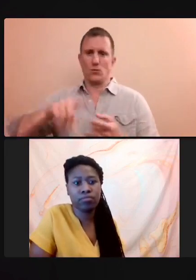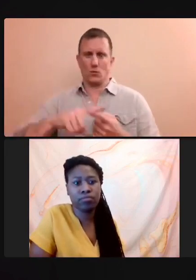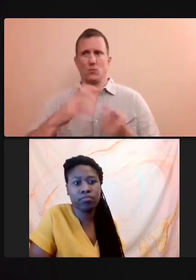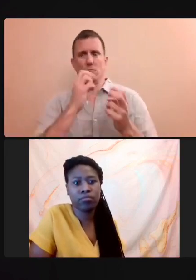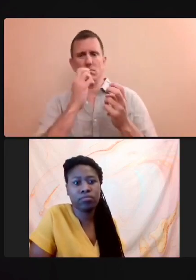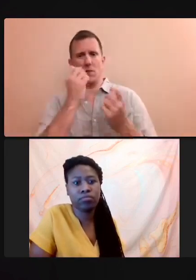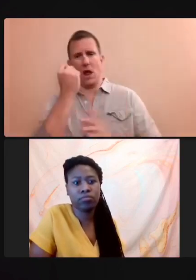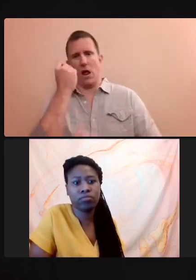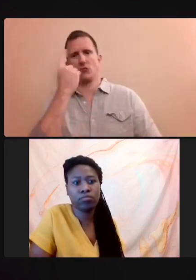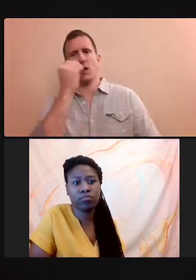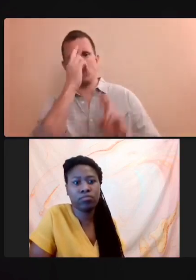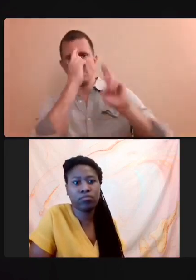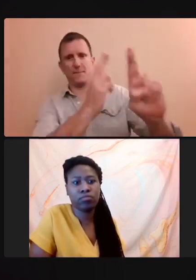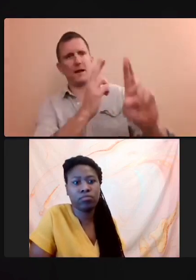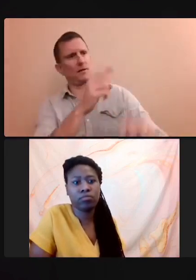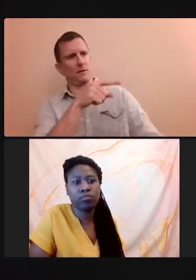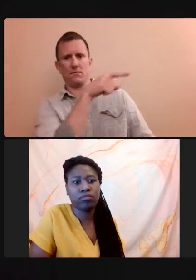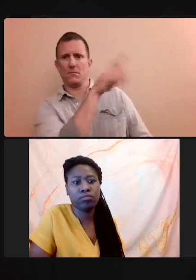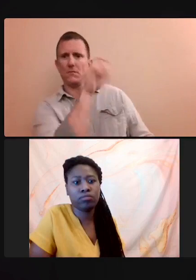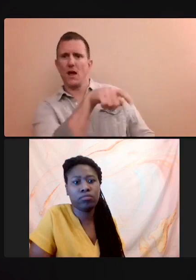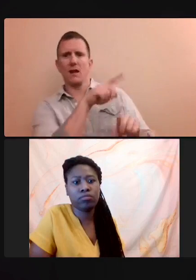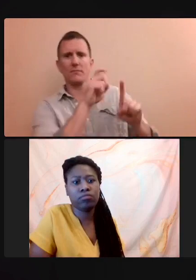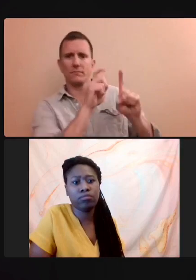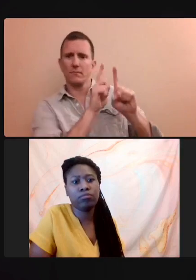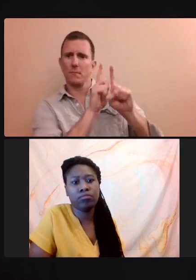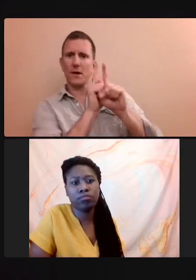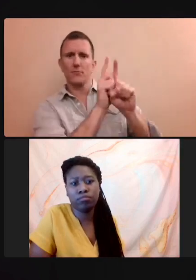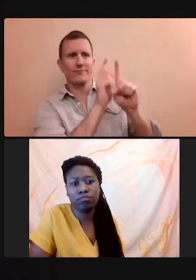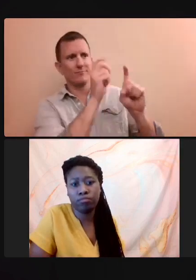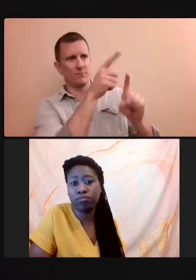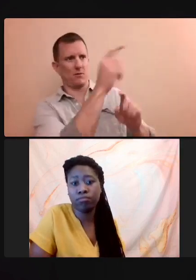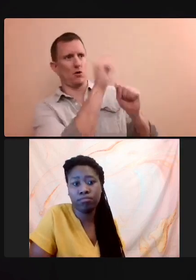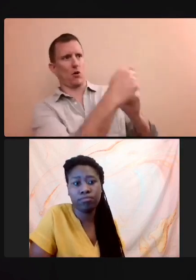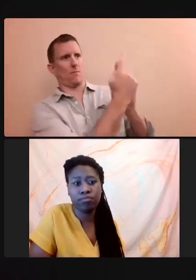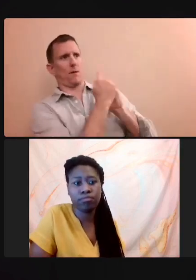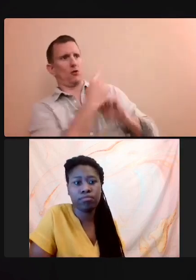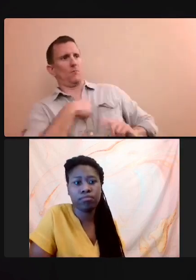and now I use sign language exclusively.